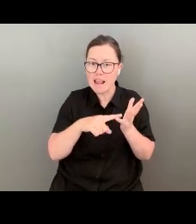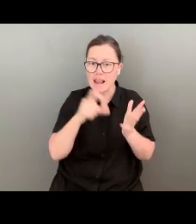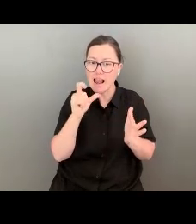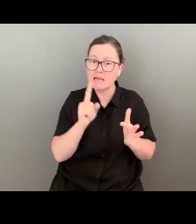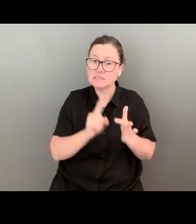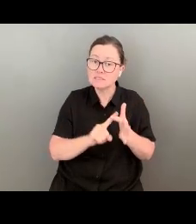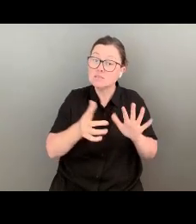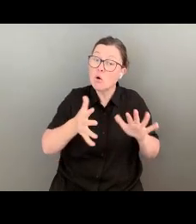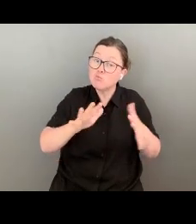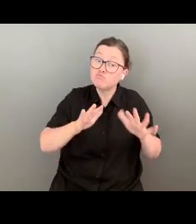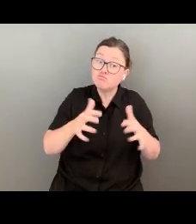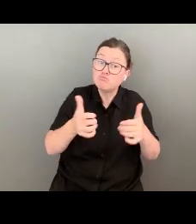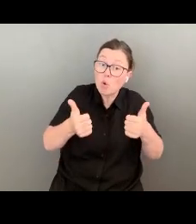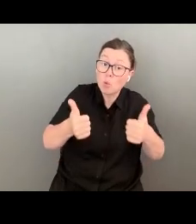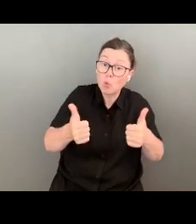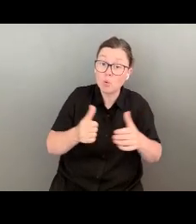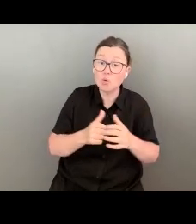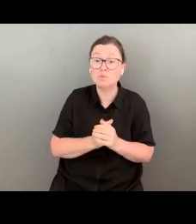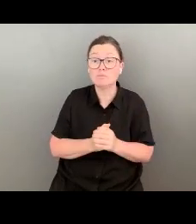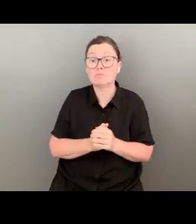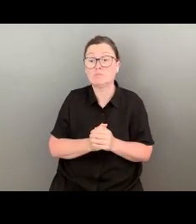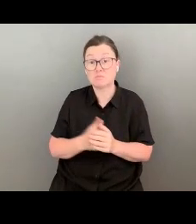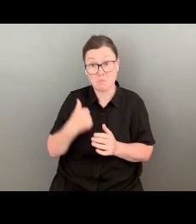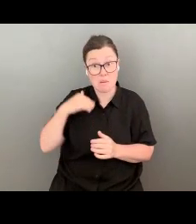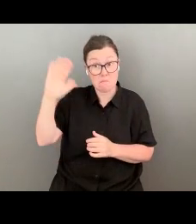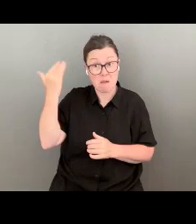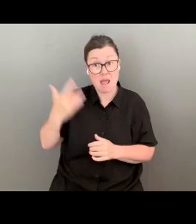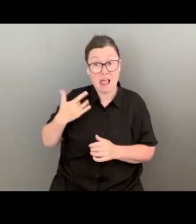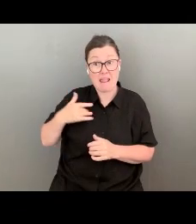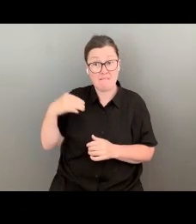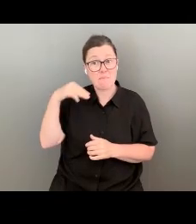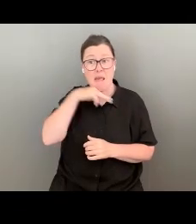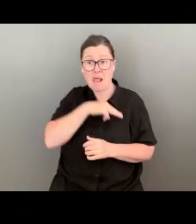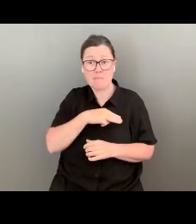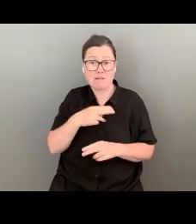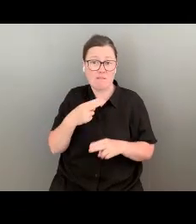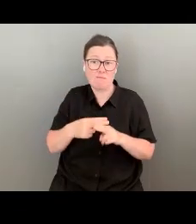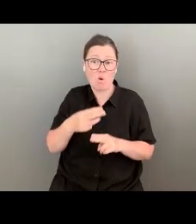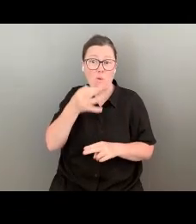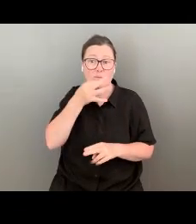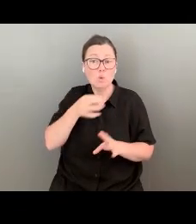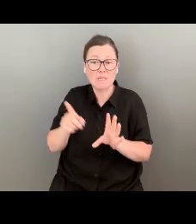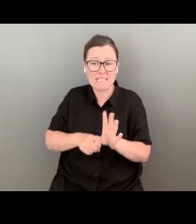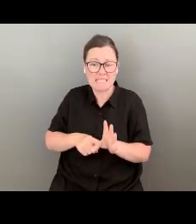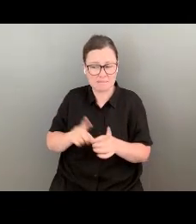I'm yet to find an almond croissant that I'm going to rave about. In Hobart.